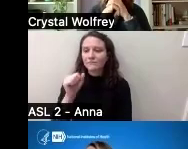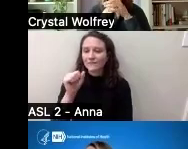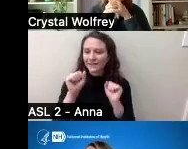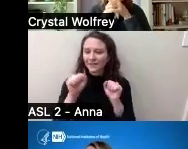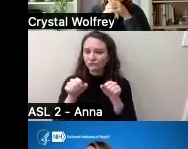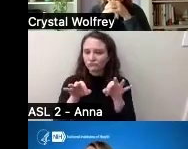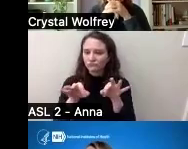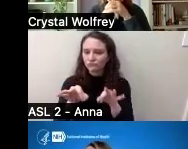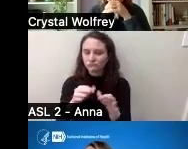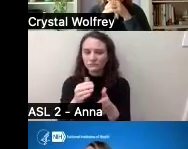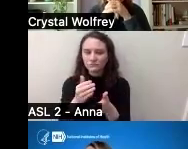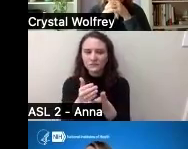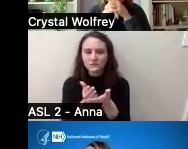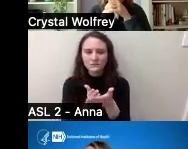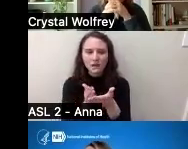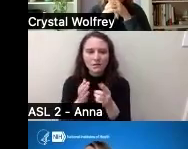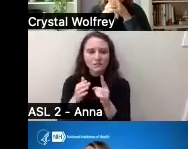of the other significant contributor,